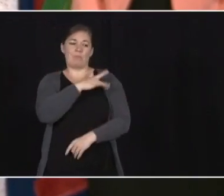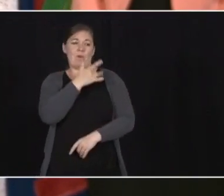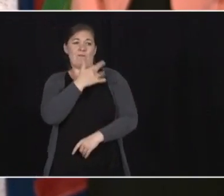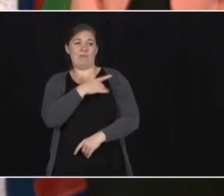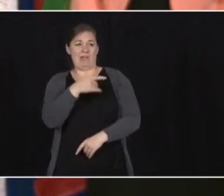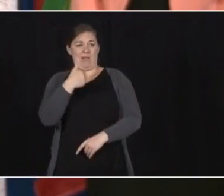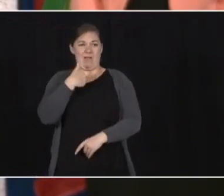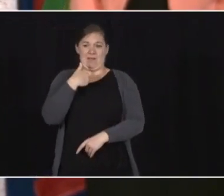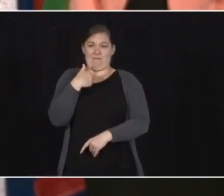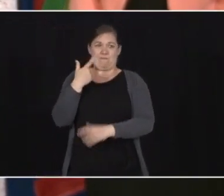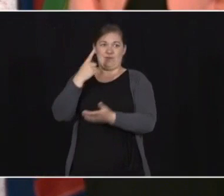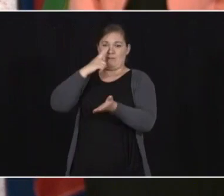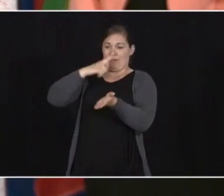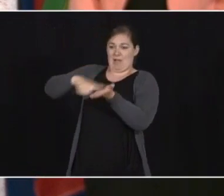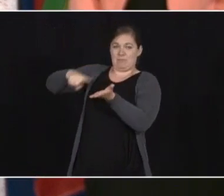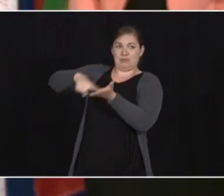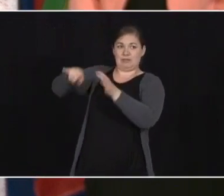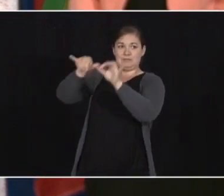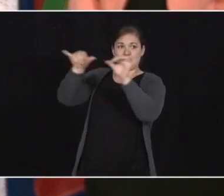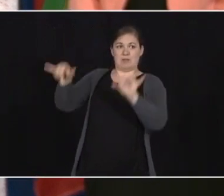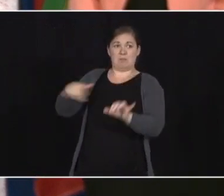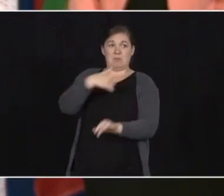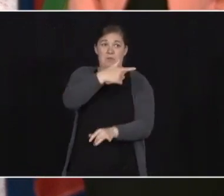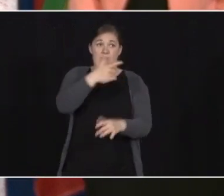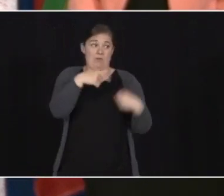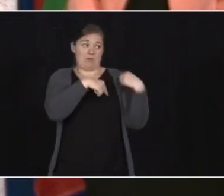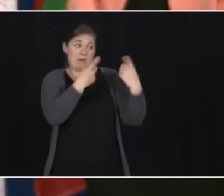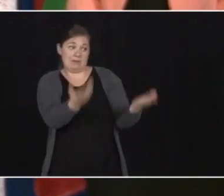have been a government and the previous government.